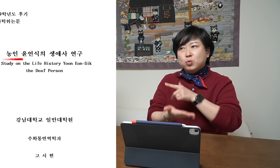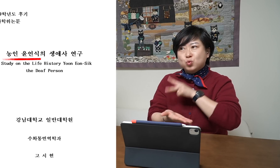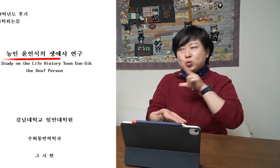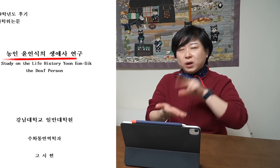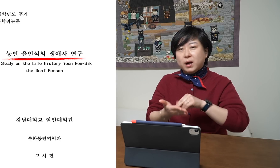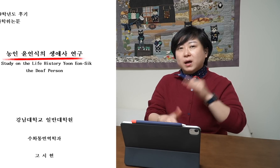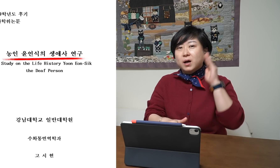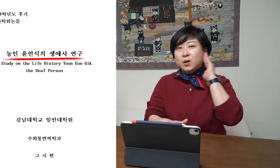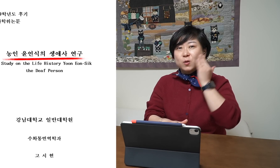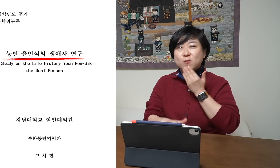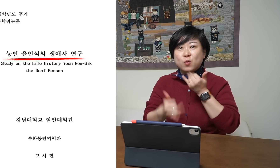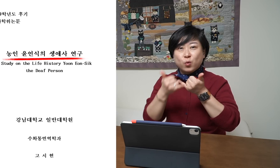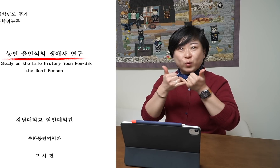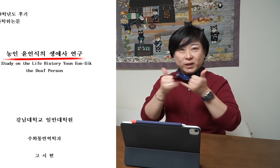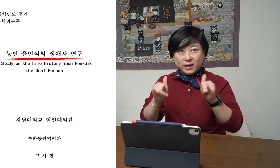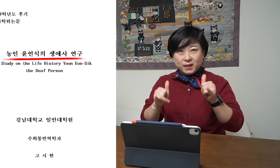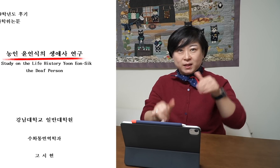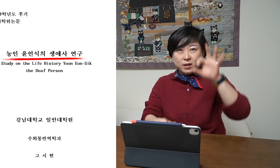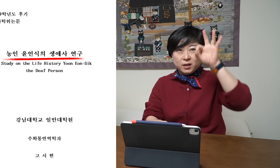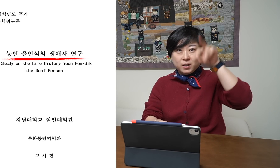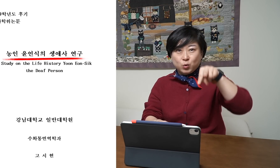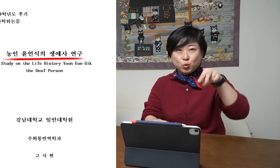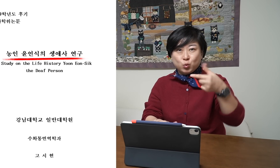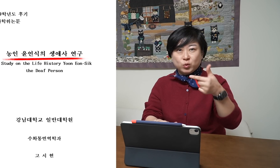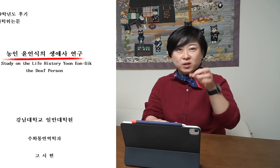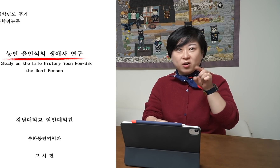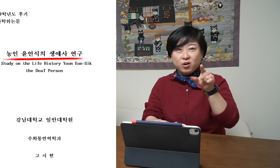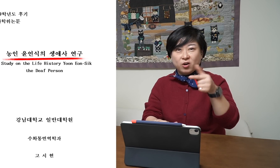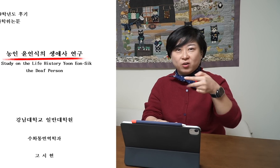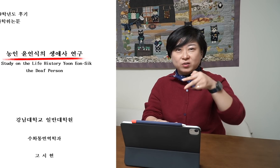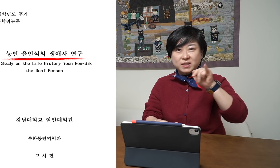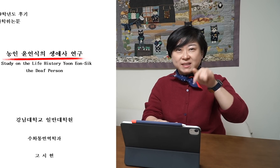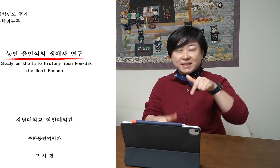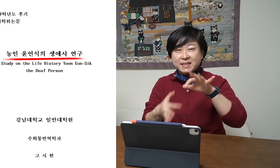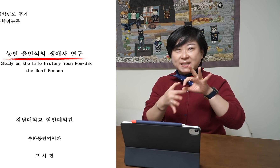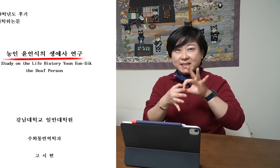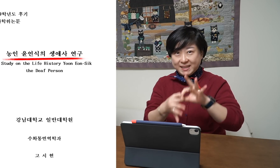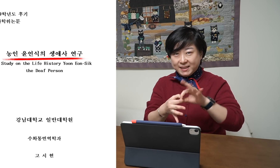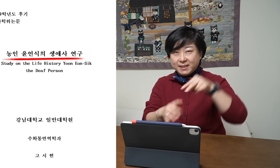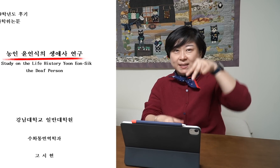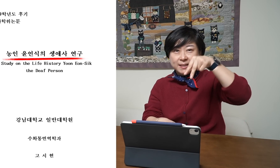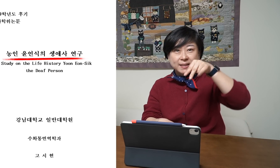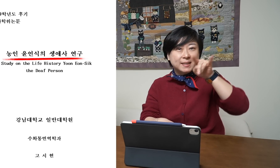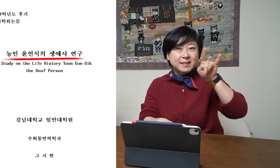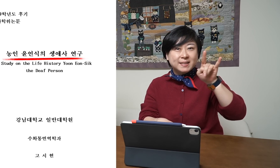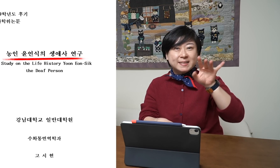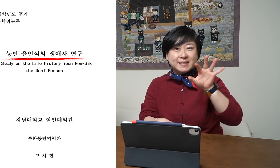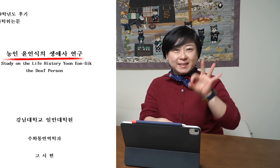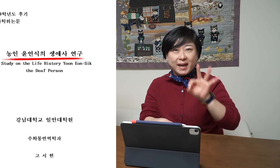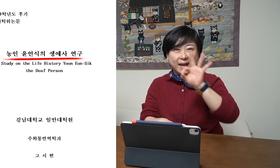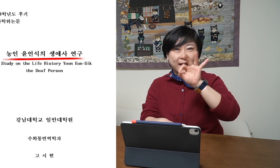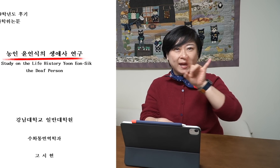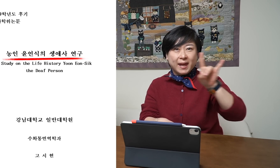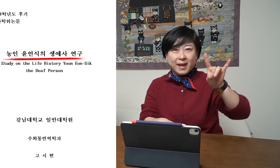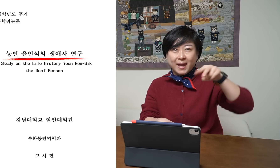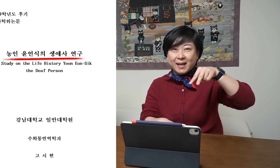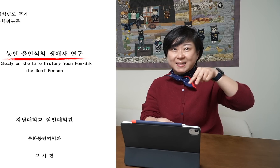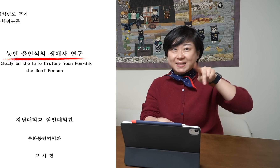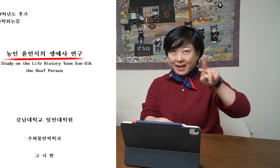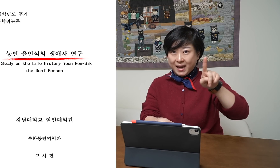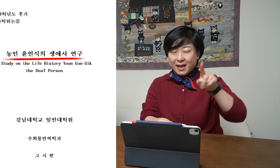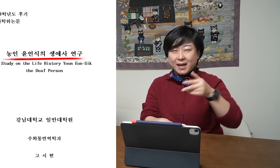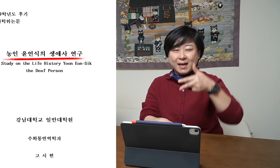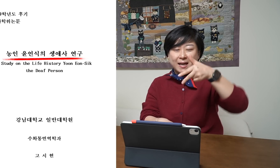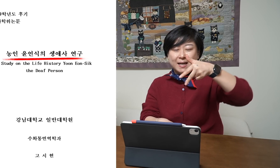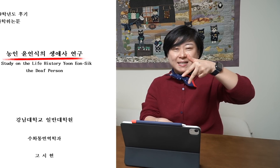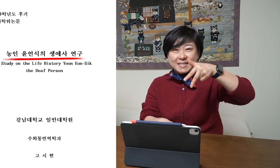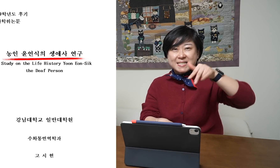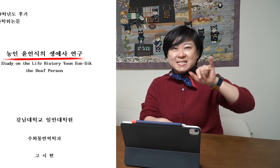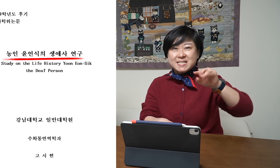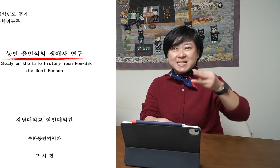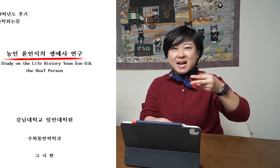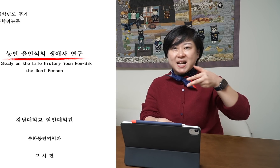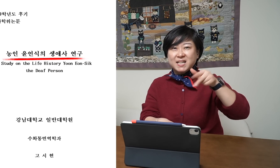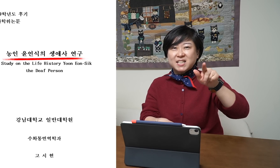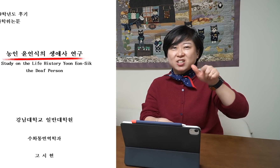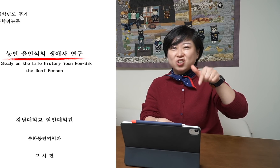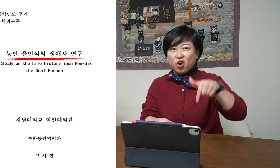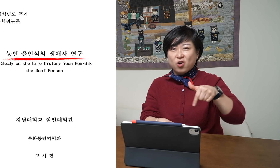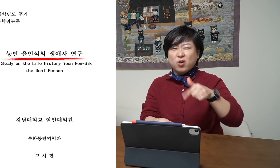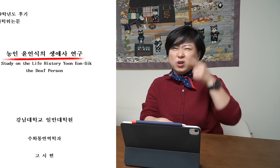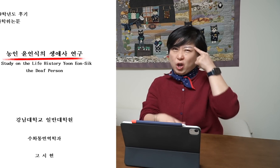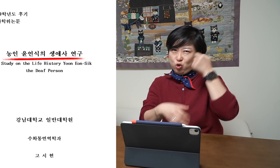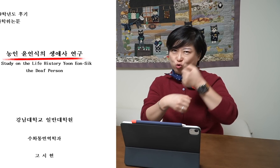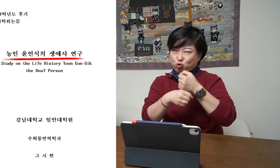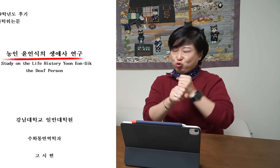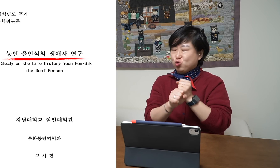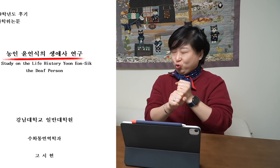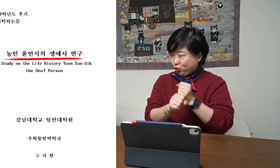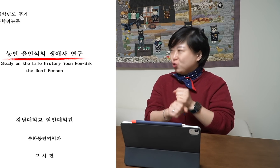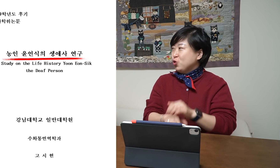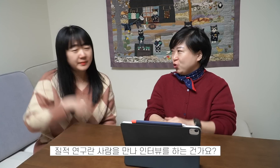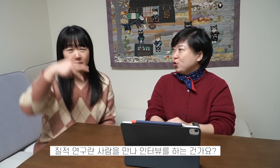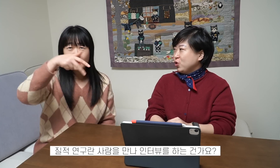A qualitative study on the life history of Yun Eon-sik, a deaf